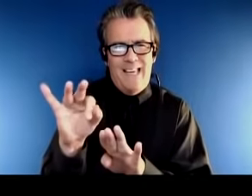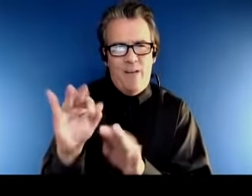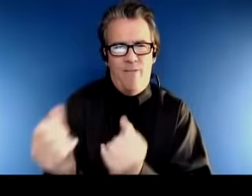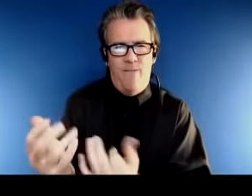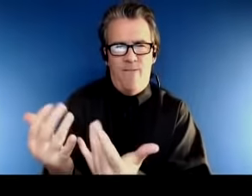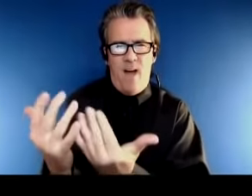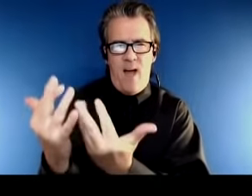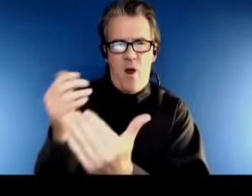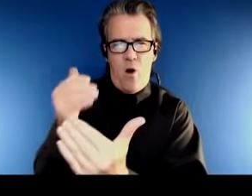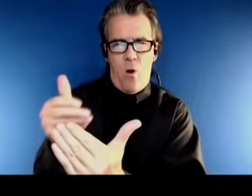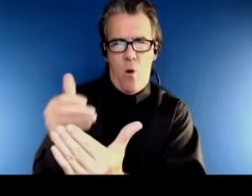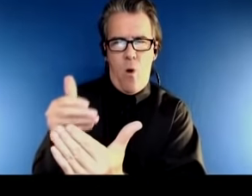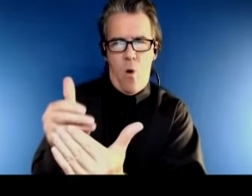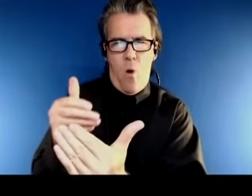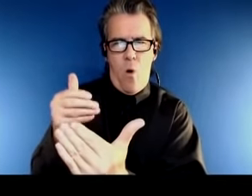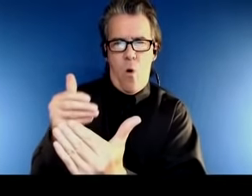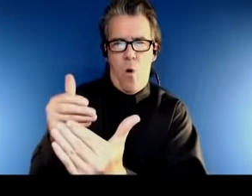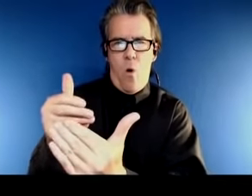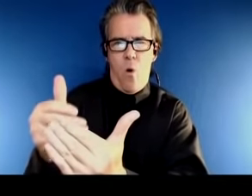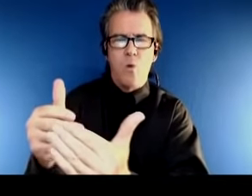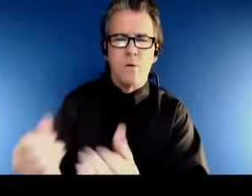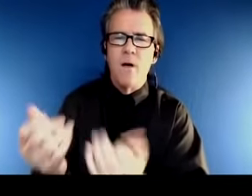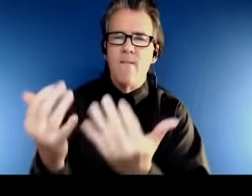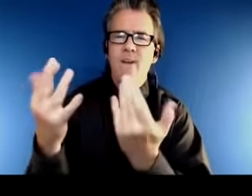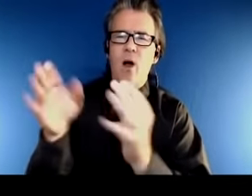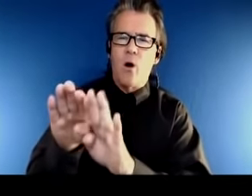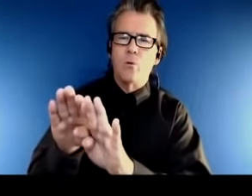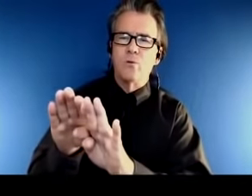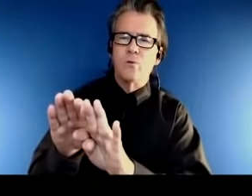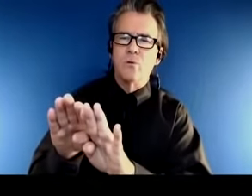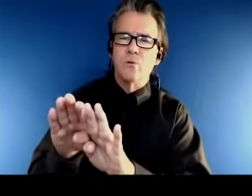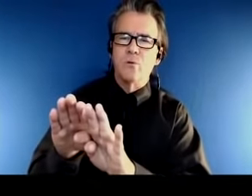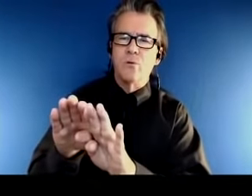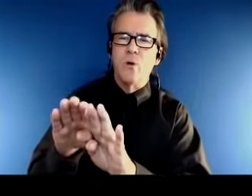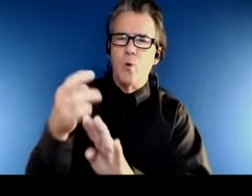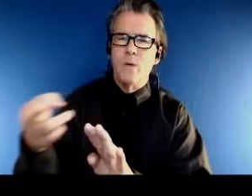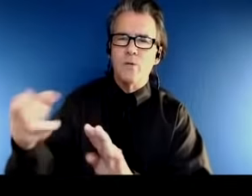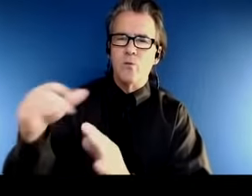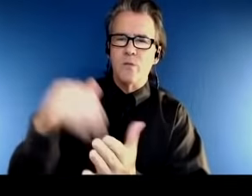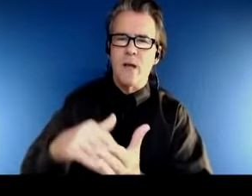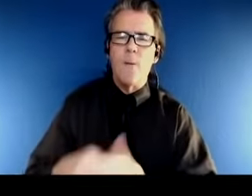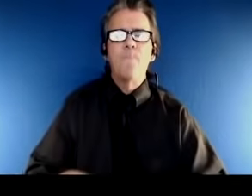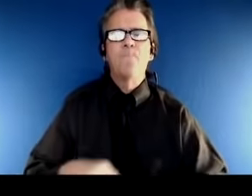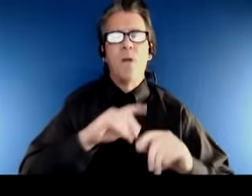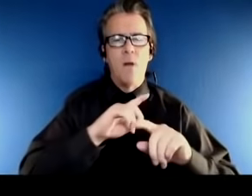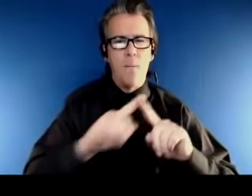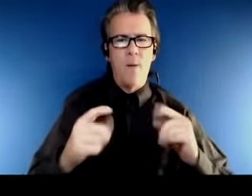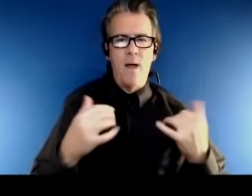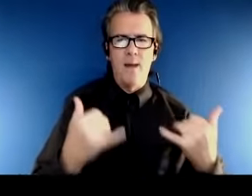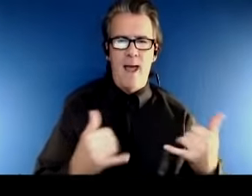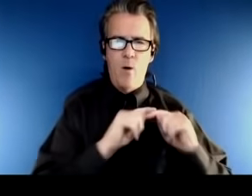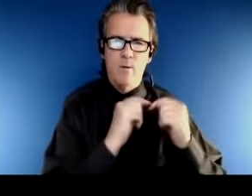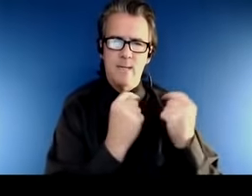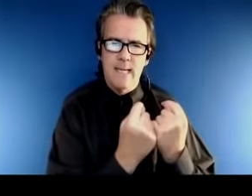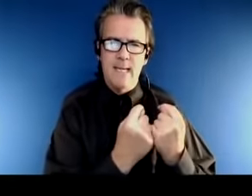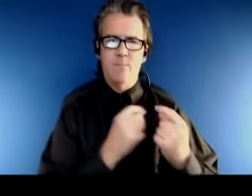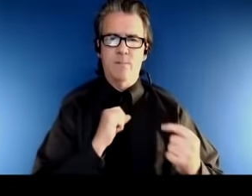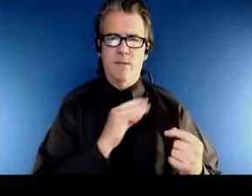So tonight, we're going to start with Esteban Reynoso or a representative from Action News Now in Chico. Esteban, are you with us again tonight?